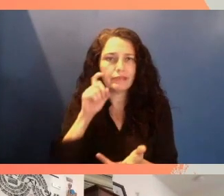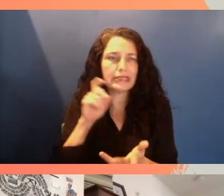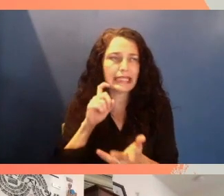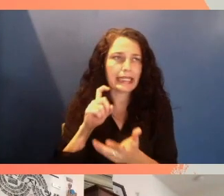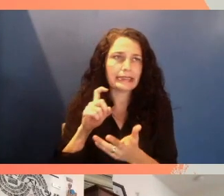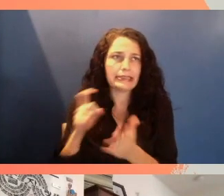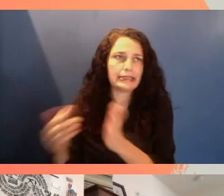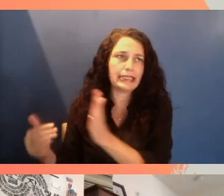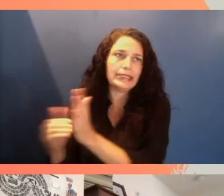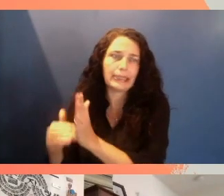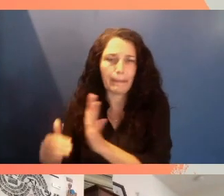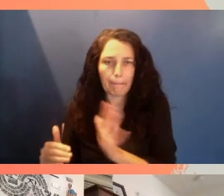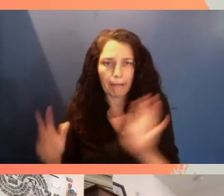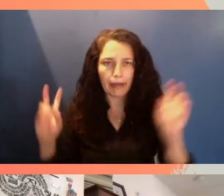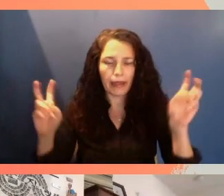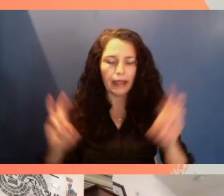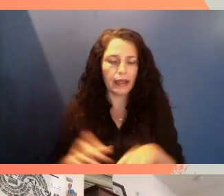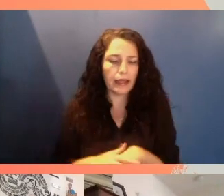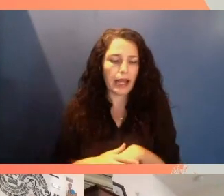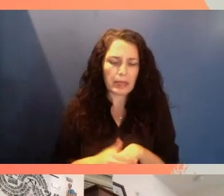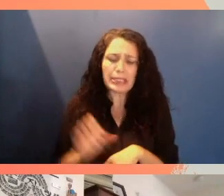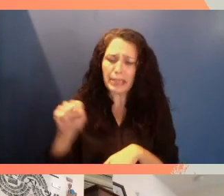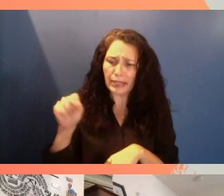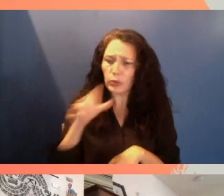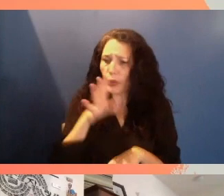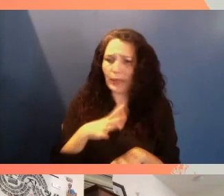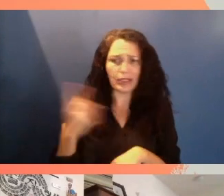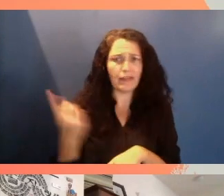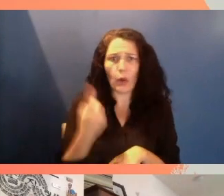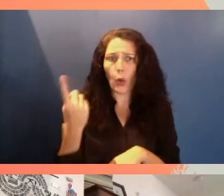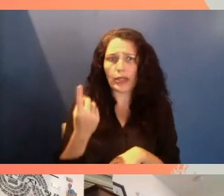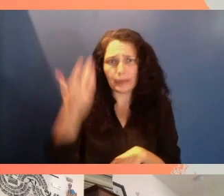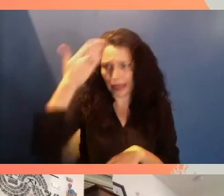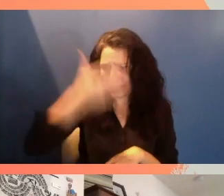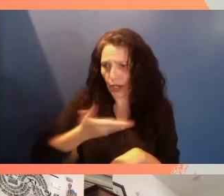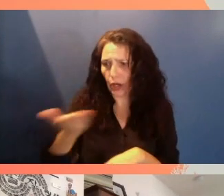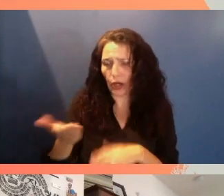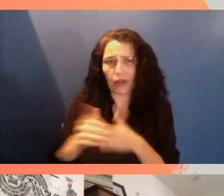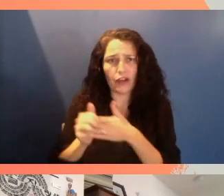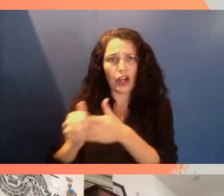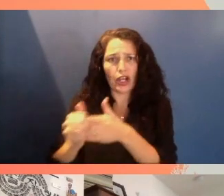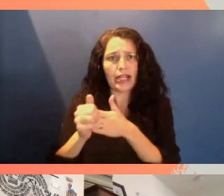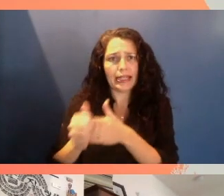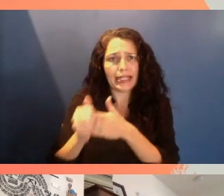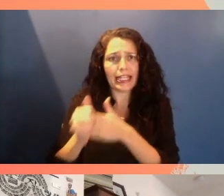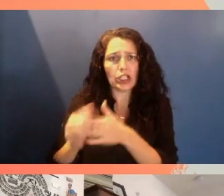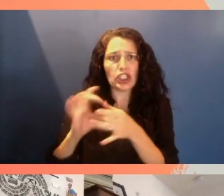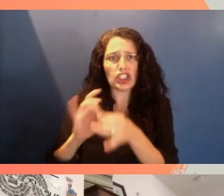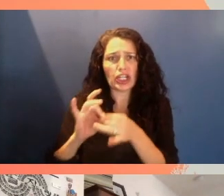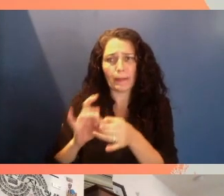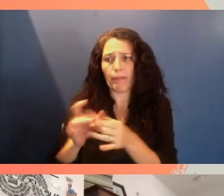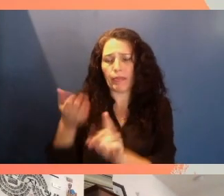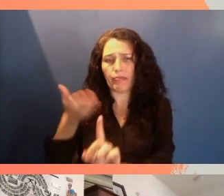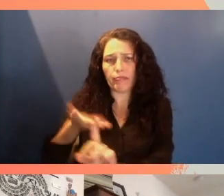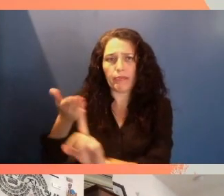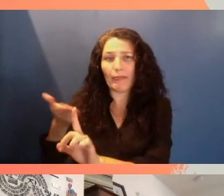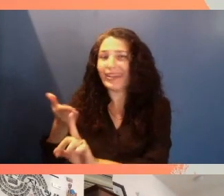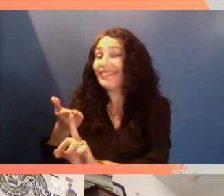in terms of leadership and boots on the ground work, they're not always the ones